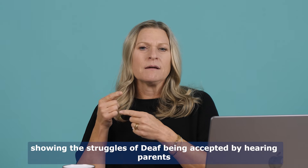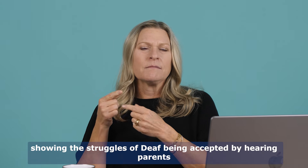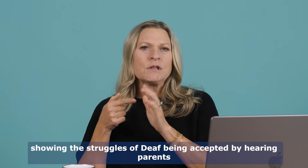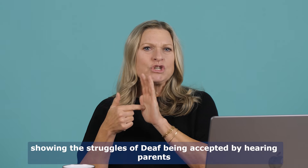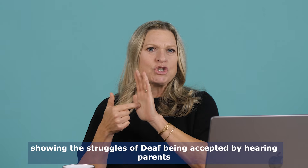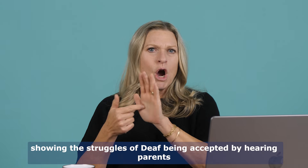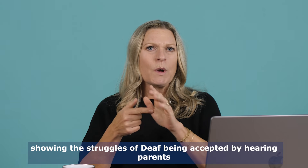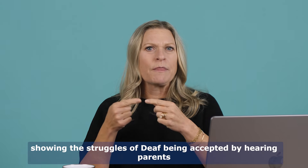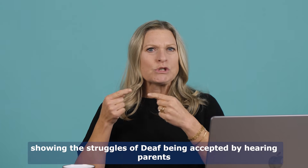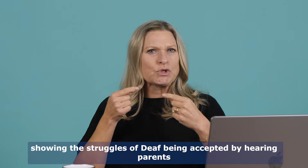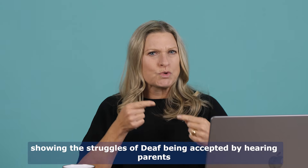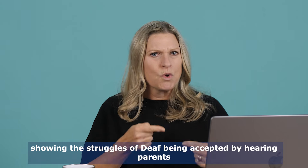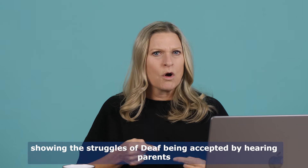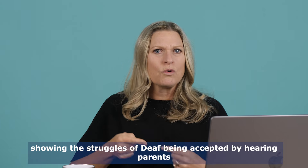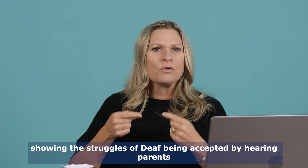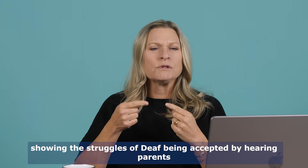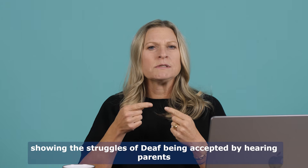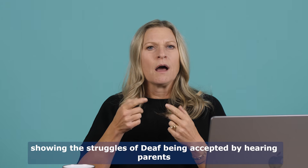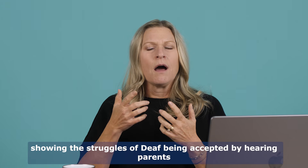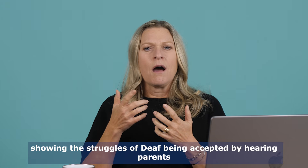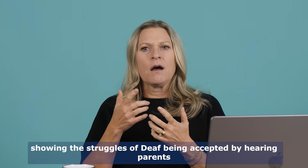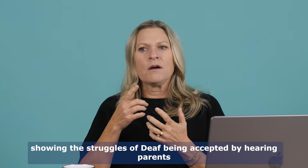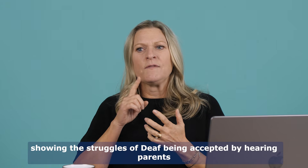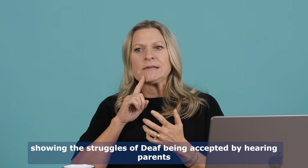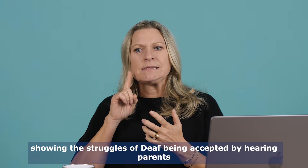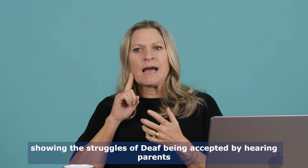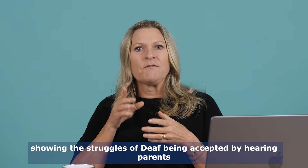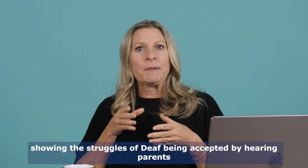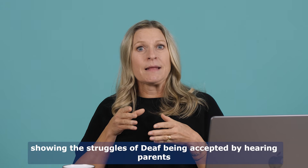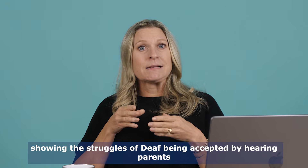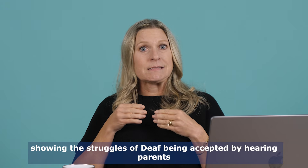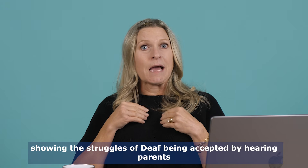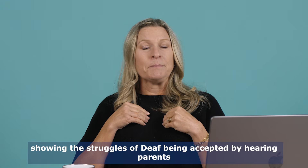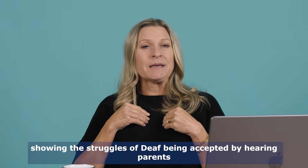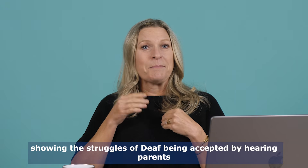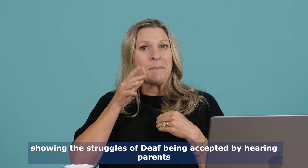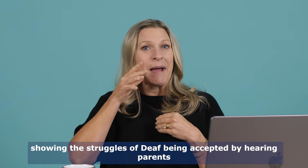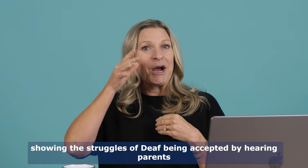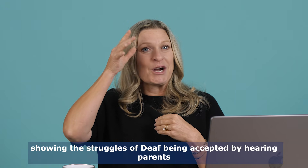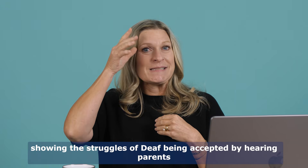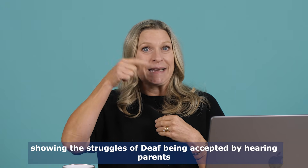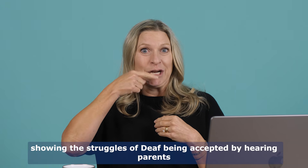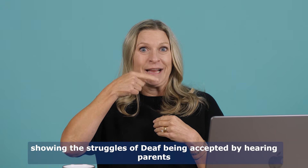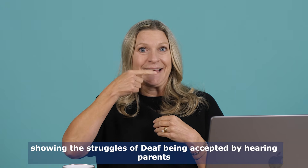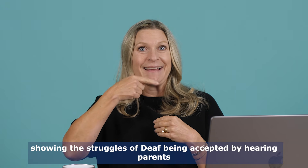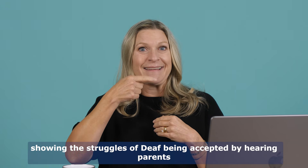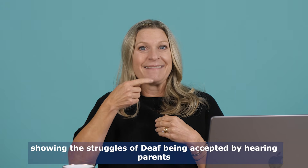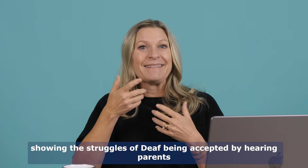showing the struggles of Deaf being accepted by hearing parents